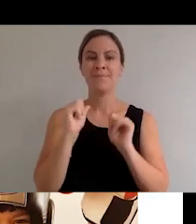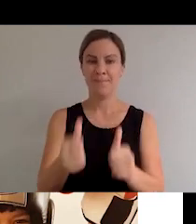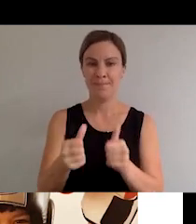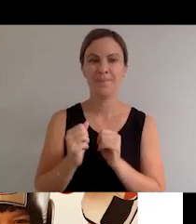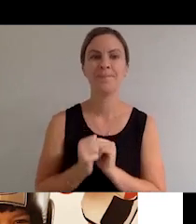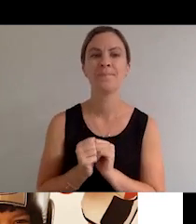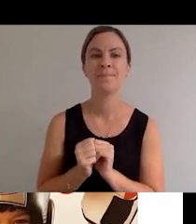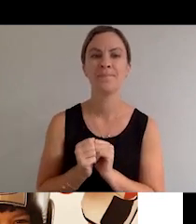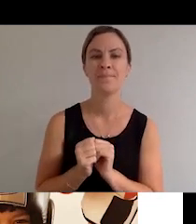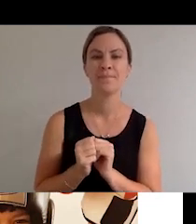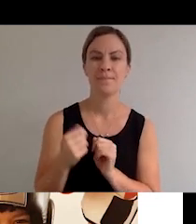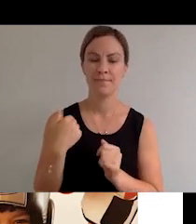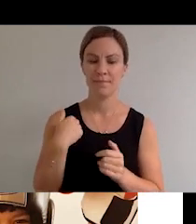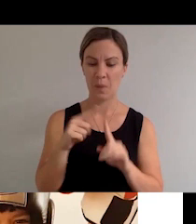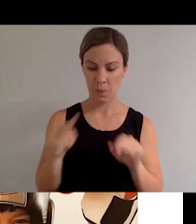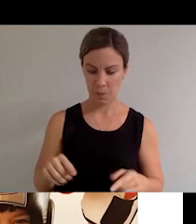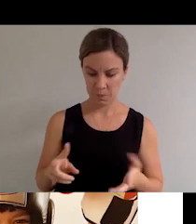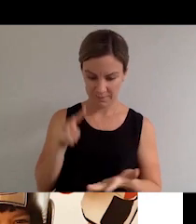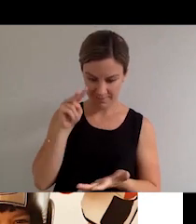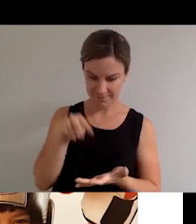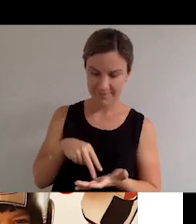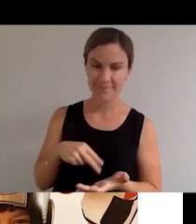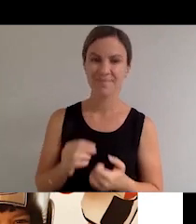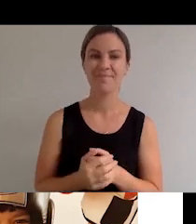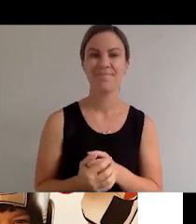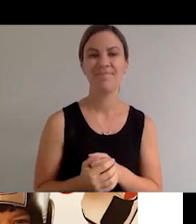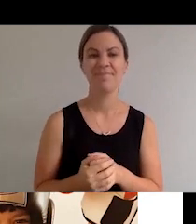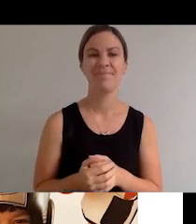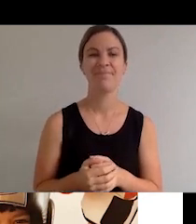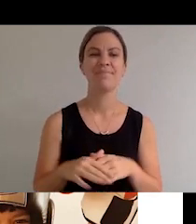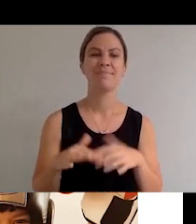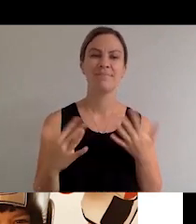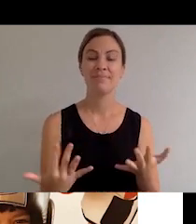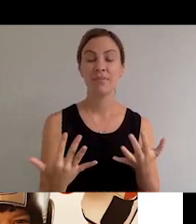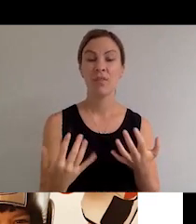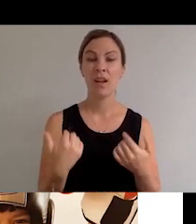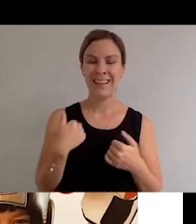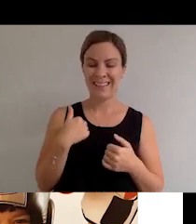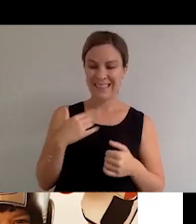me just return to my notes again. Getting things in order takes time.